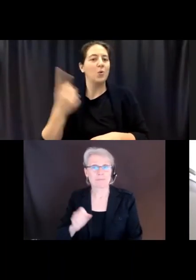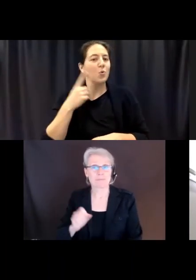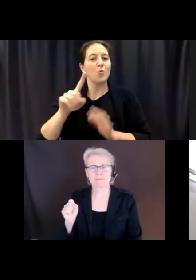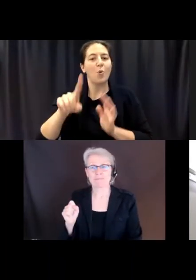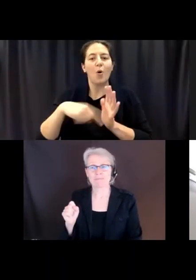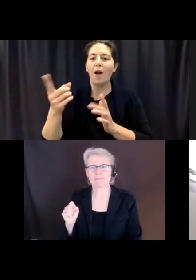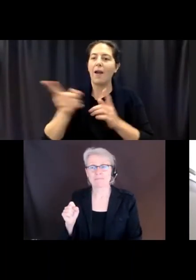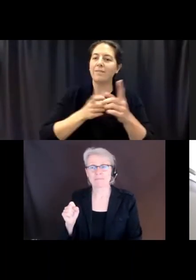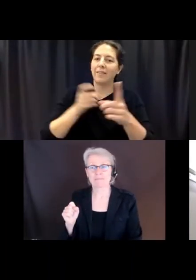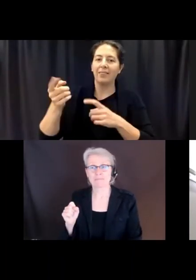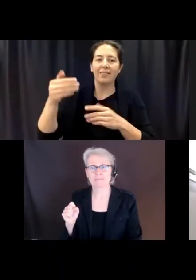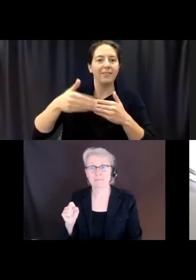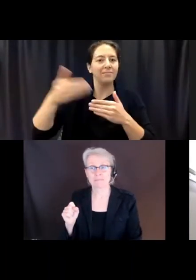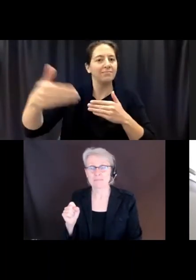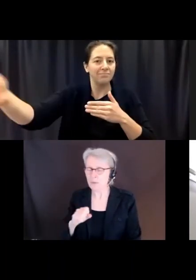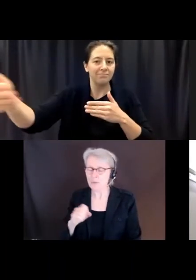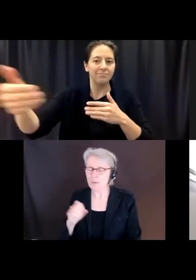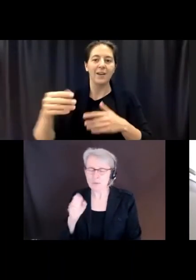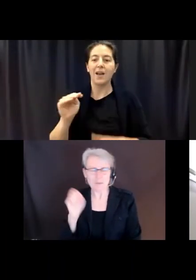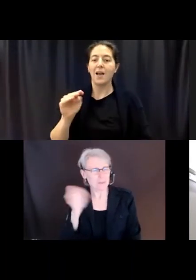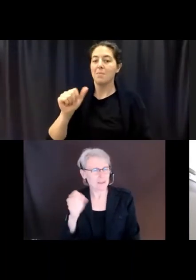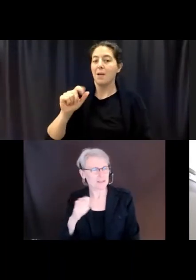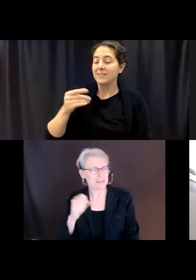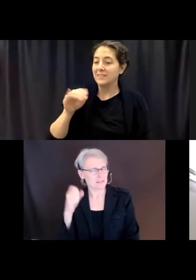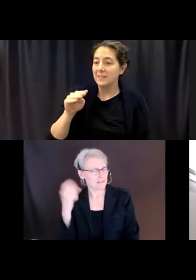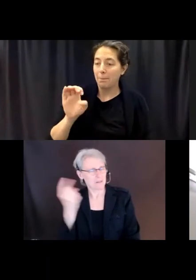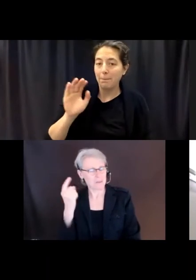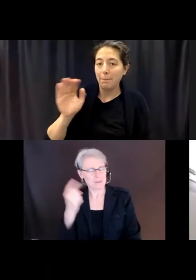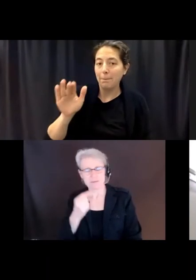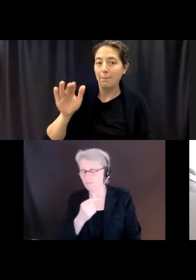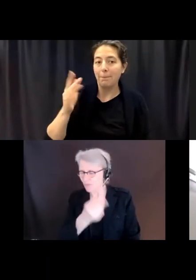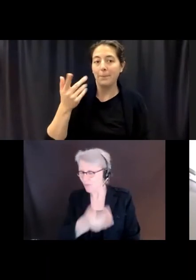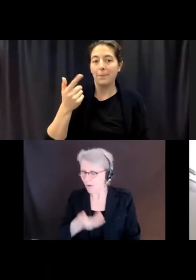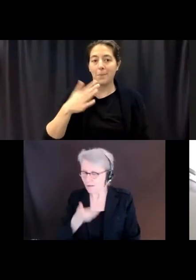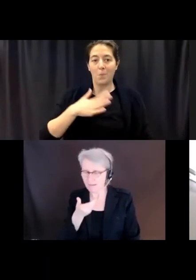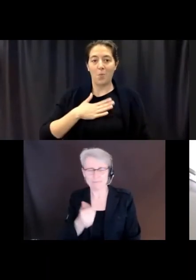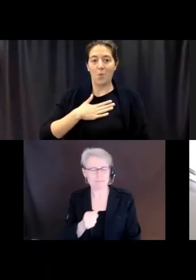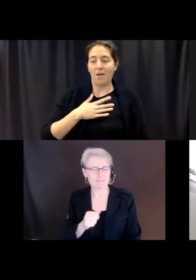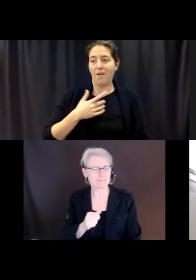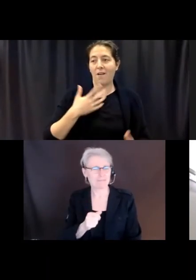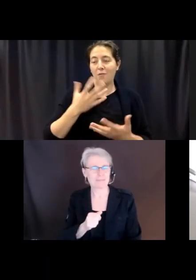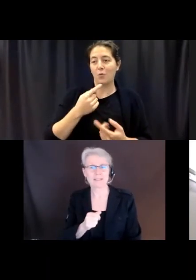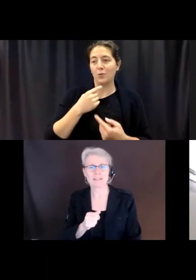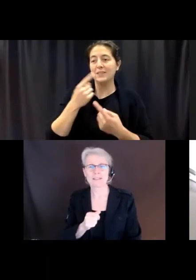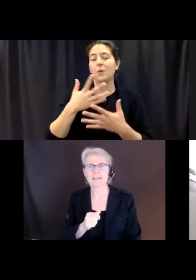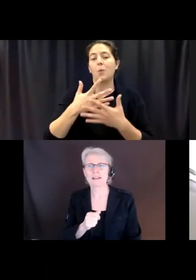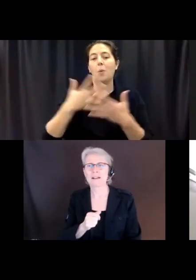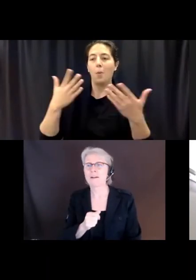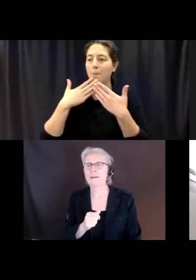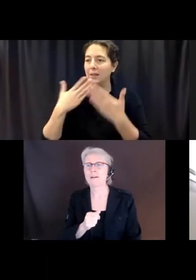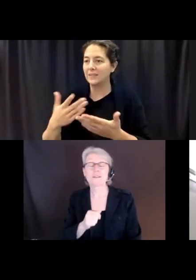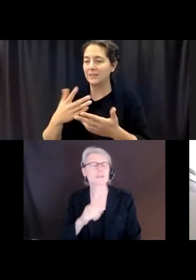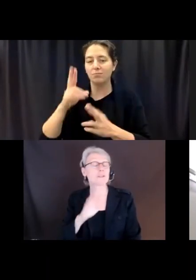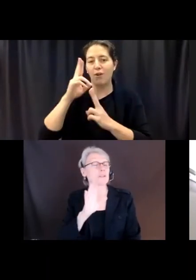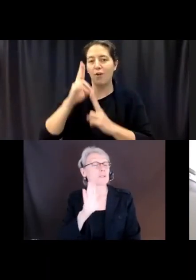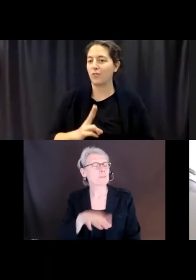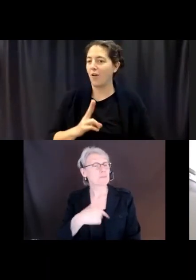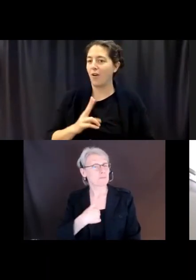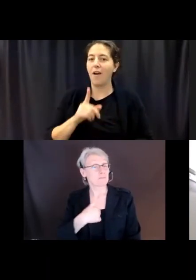AND YOU'RE ALWAYS WELCOME TO COME BACK, MAXIME. SO FROM MY PART, I WANTED TO THANK YOU. THIS